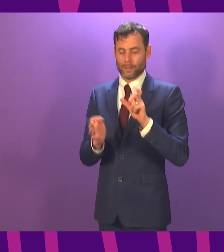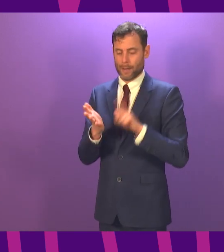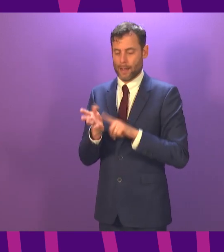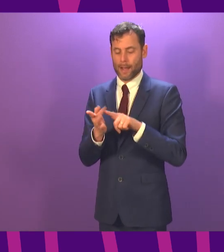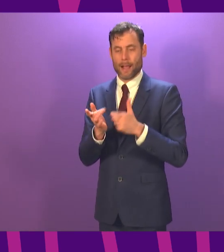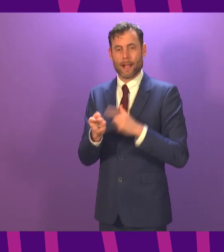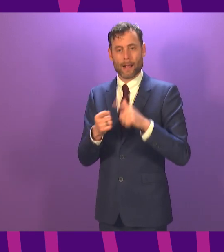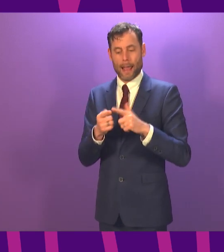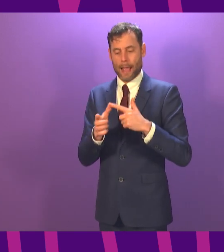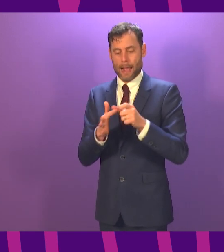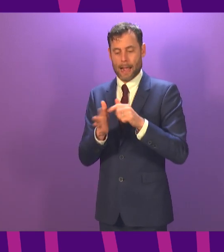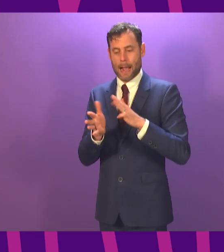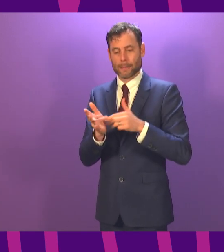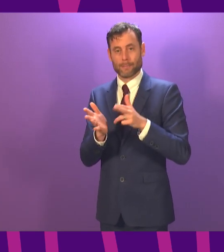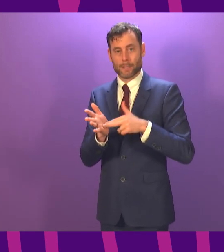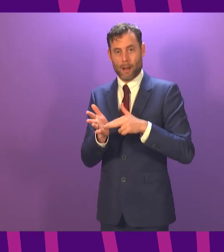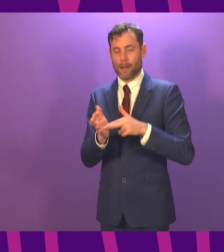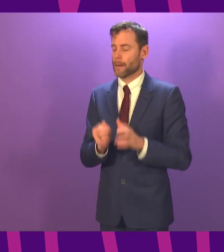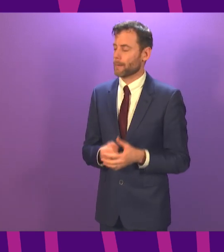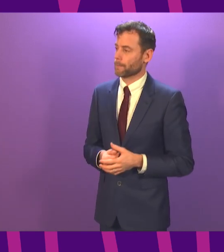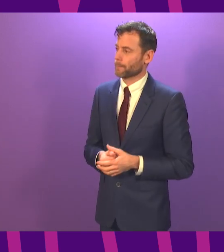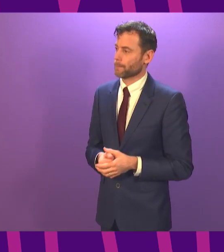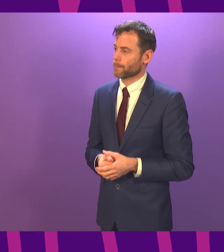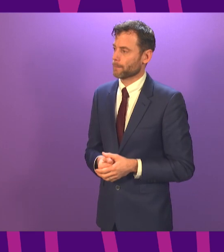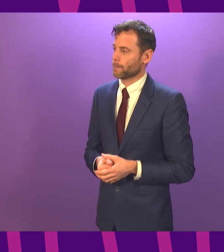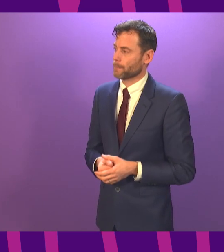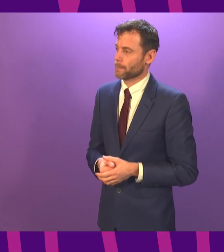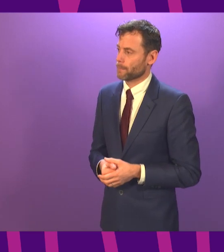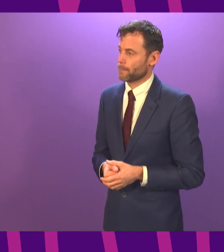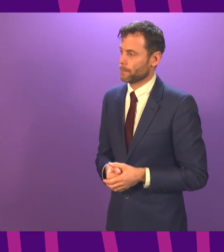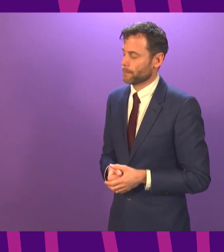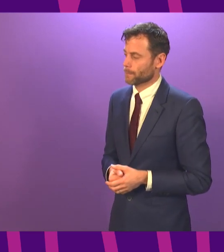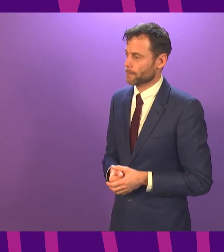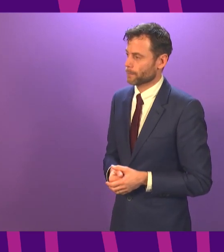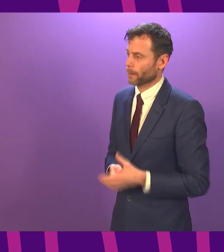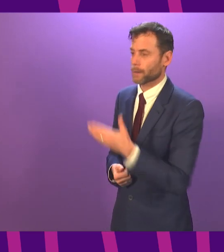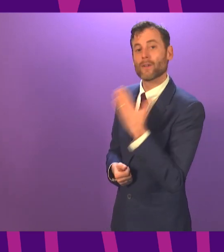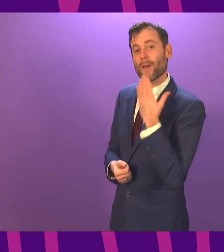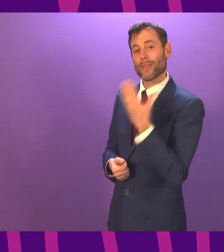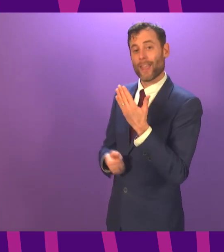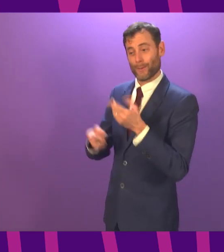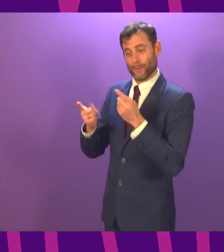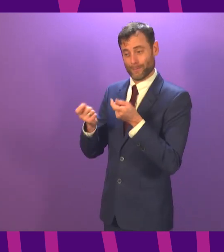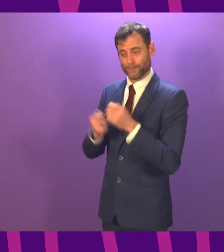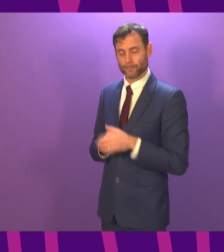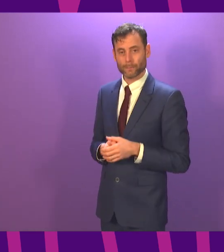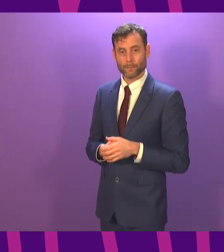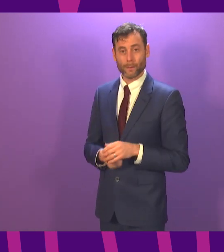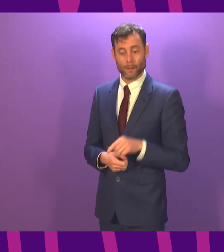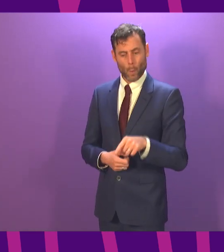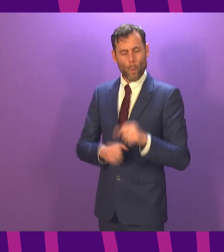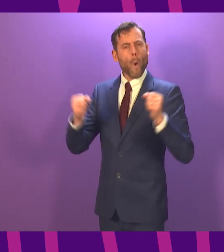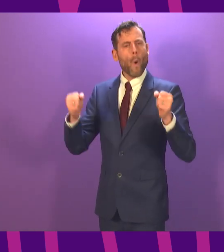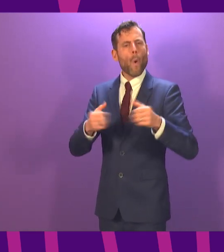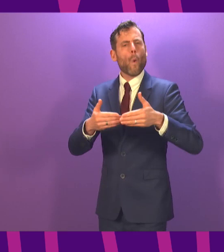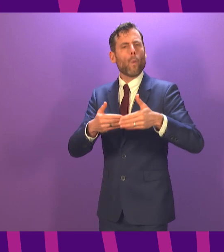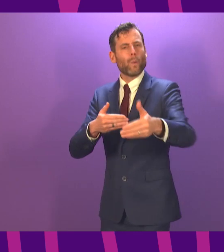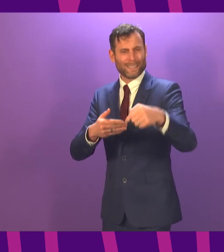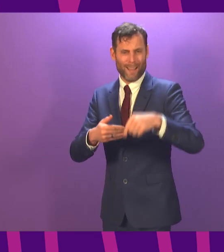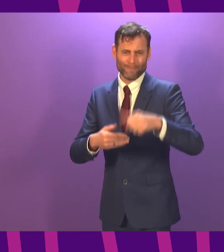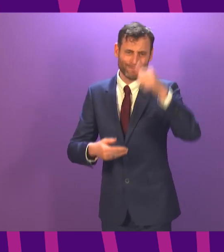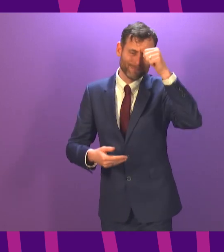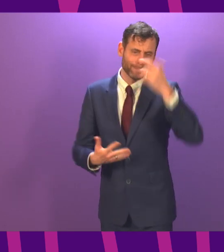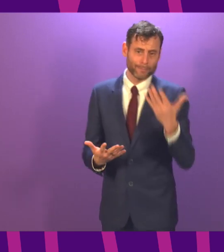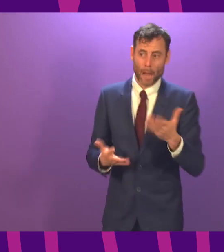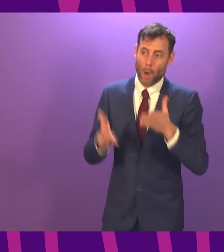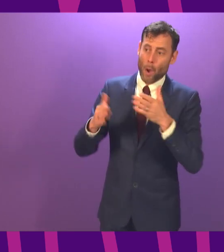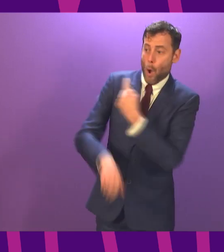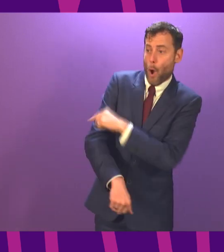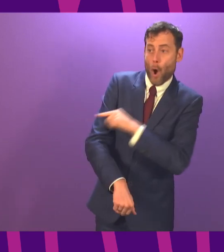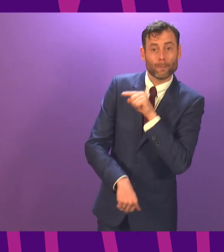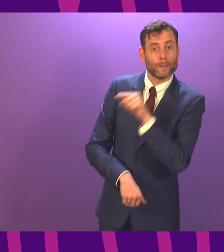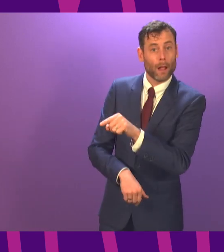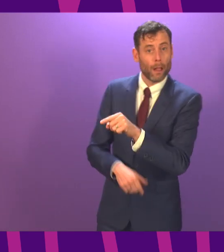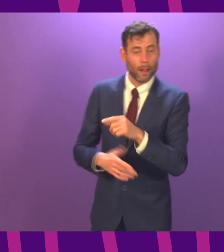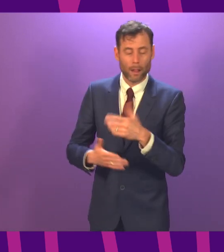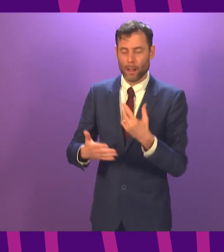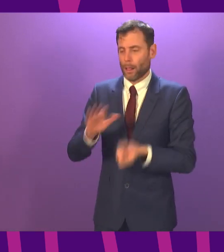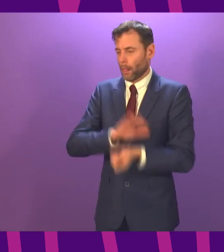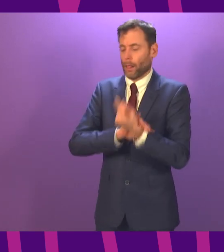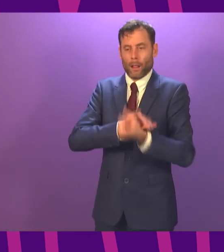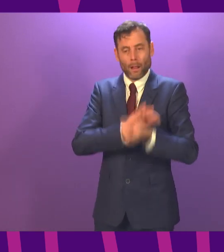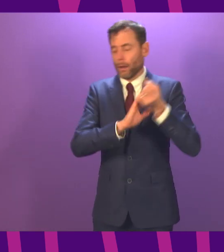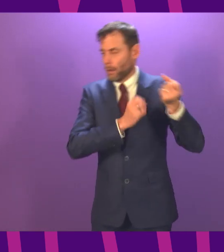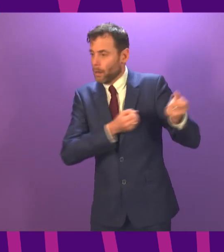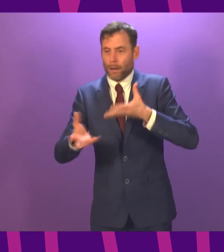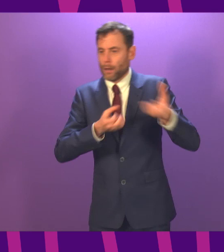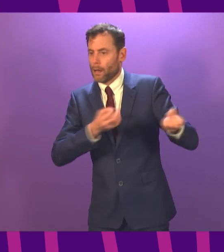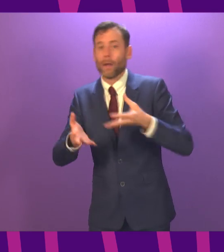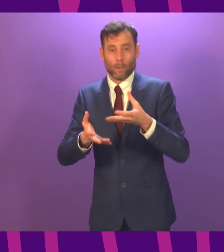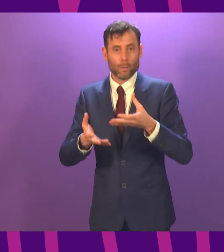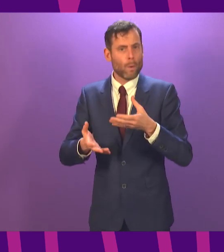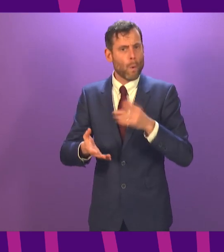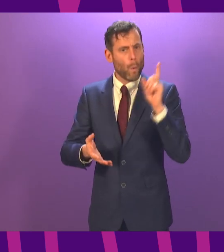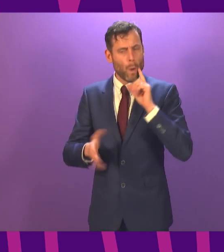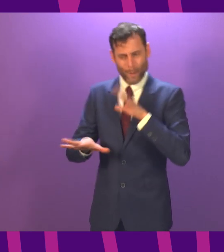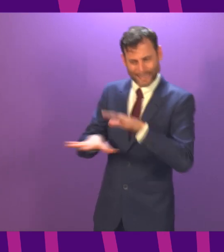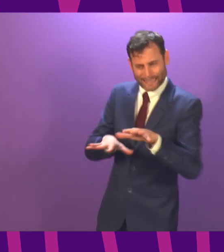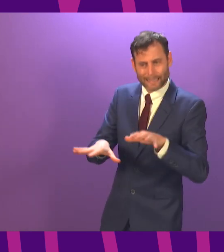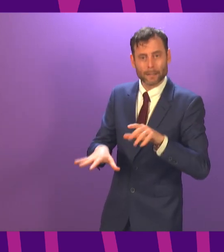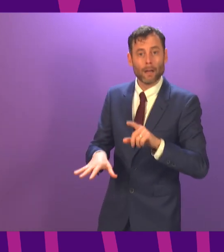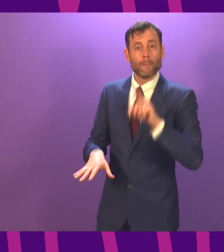service, which we are used to and which are well understood, but this year those pressures